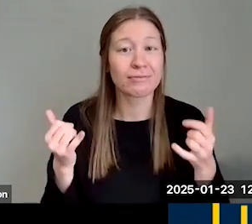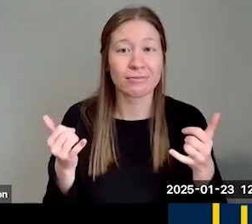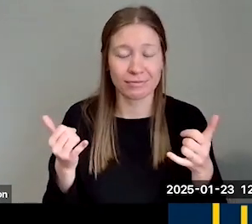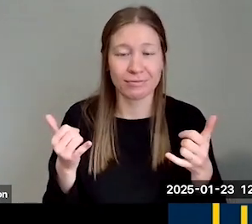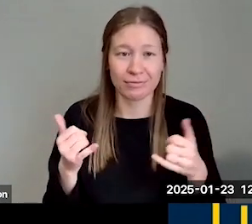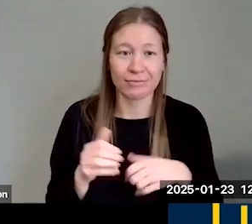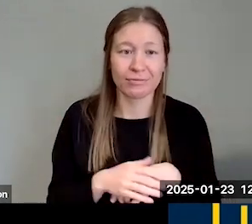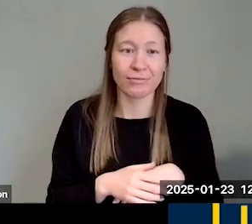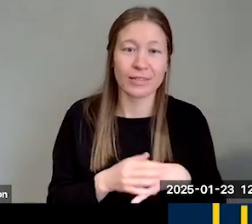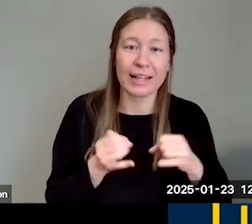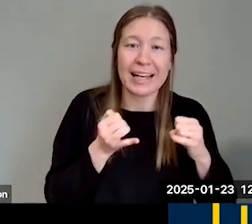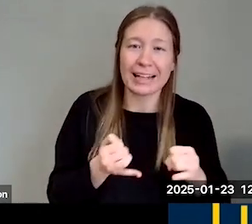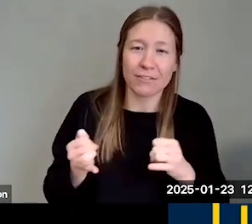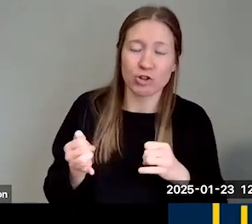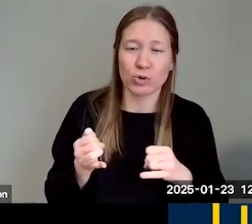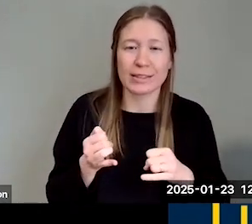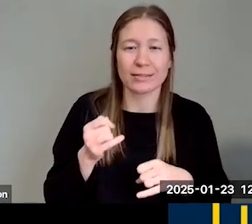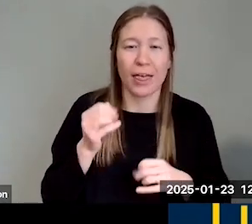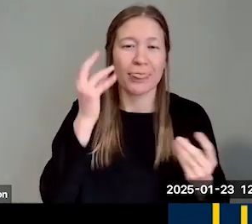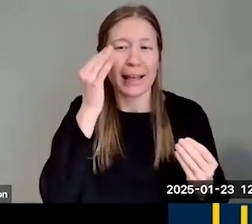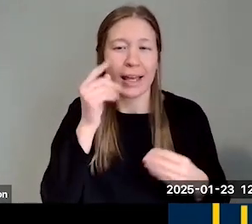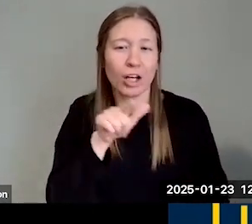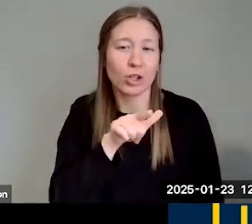25 to 30% of individuals